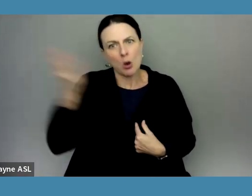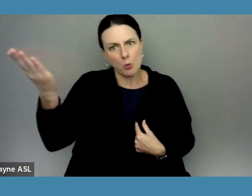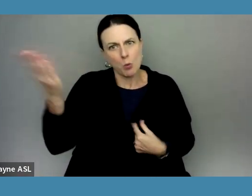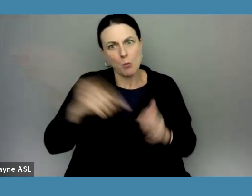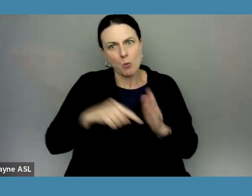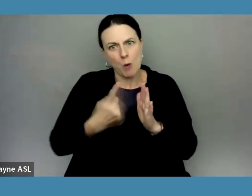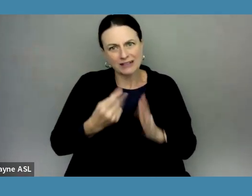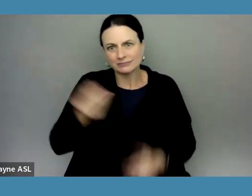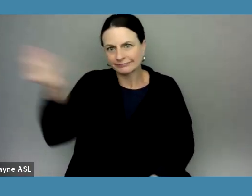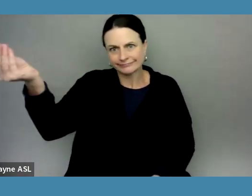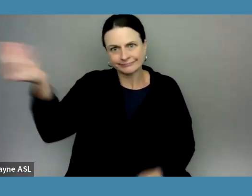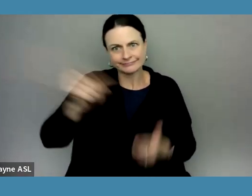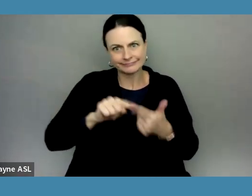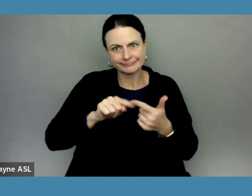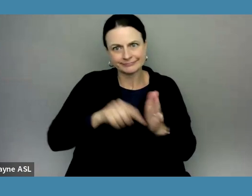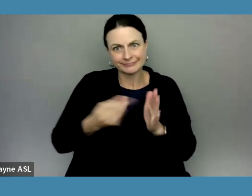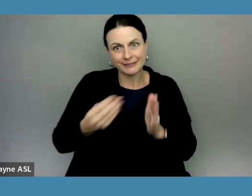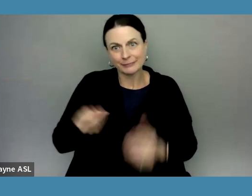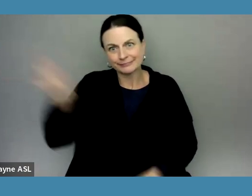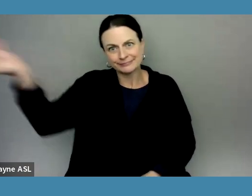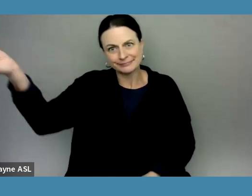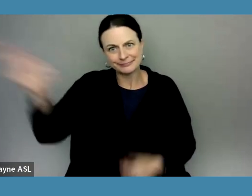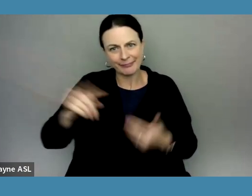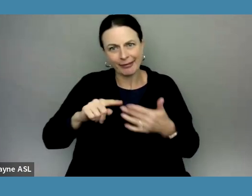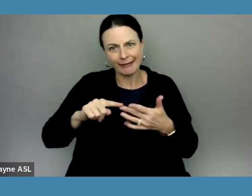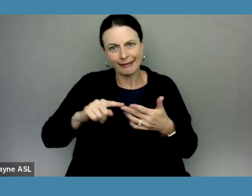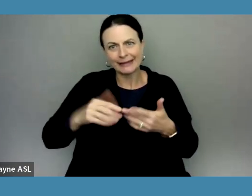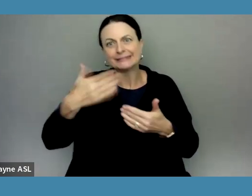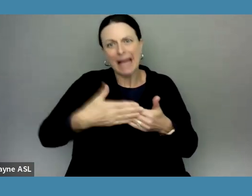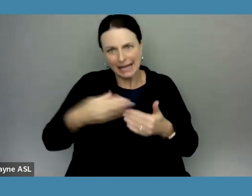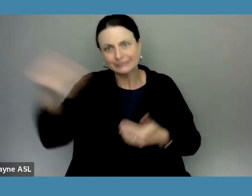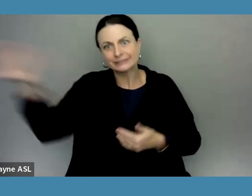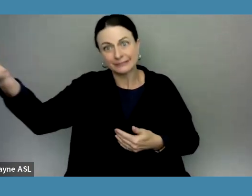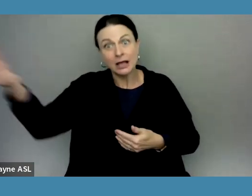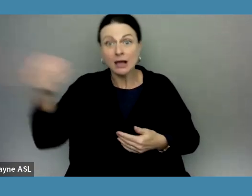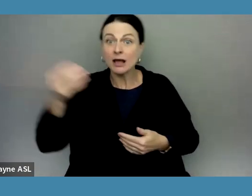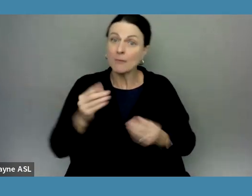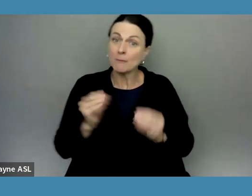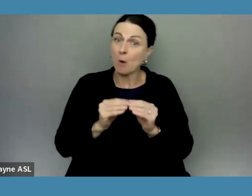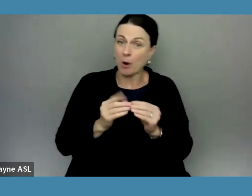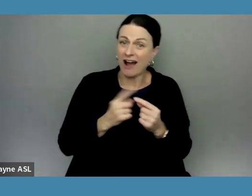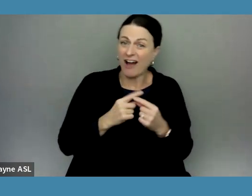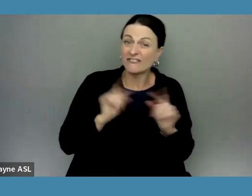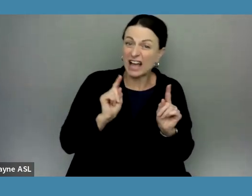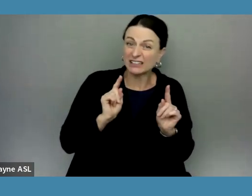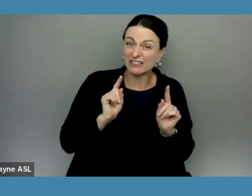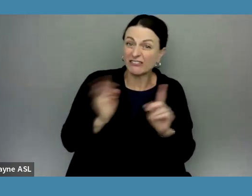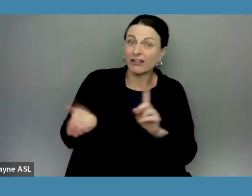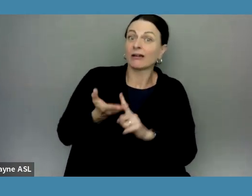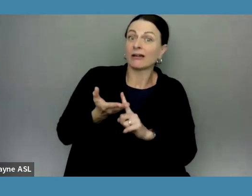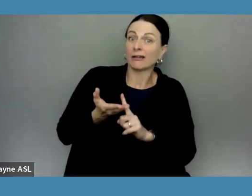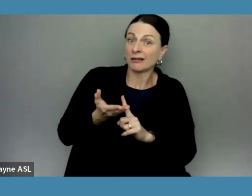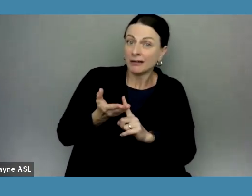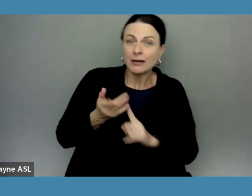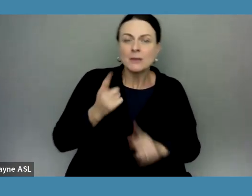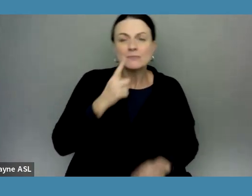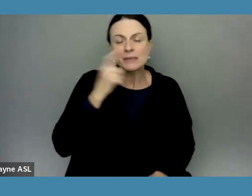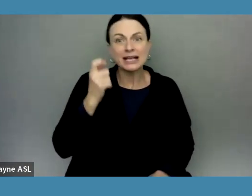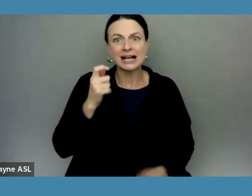I think it's more effective to offer them one by one because when you're doing that, you're eliciting testimony